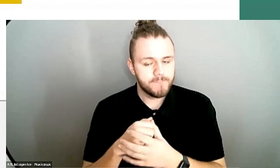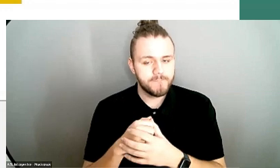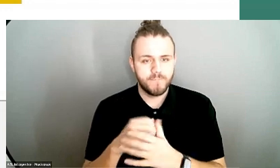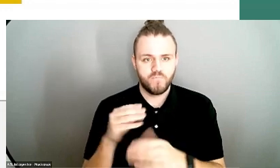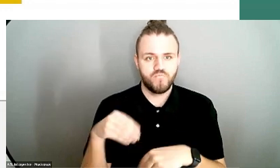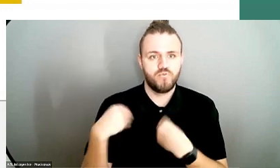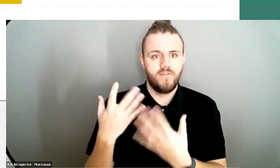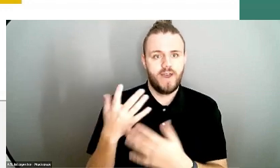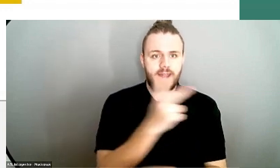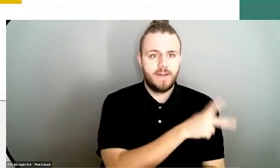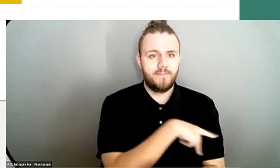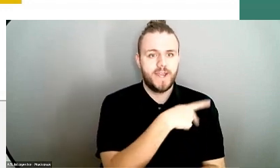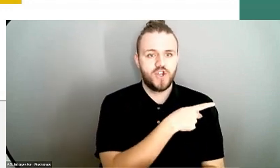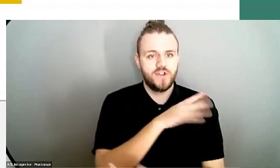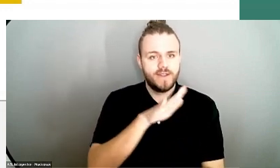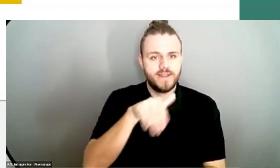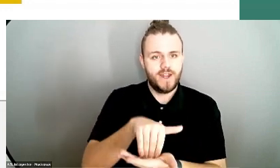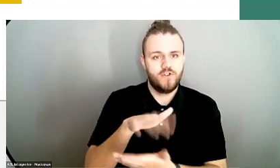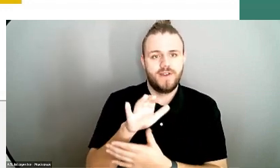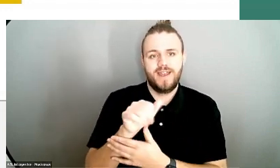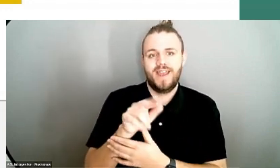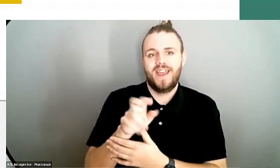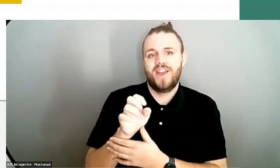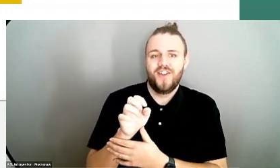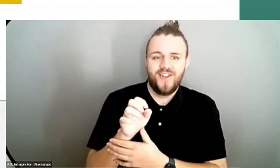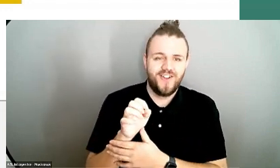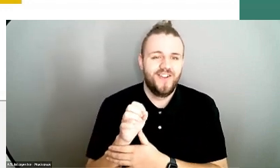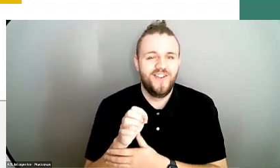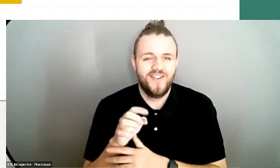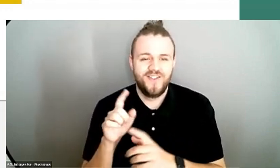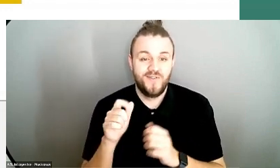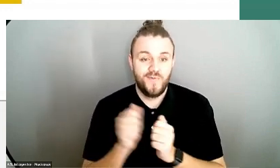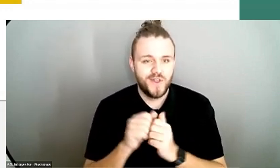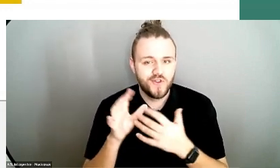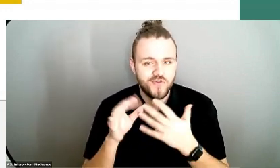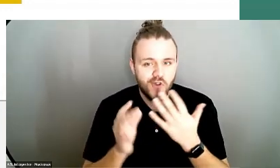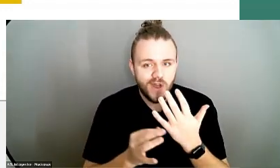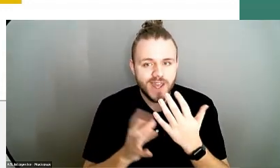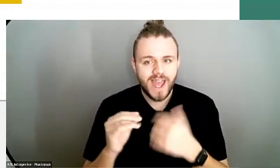patient-centered care with choice and autonomy,